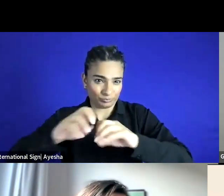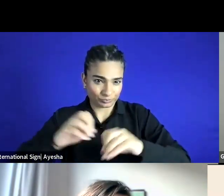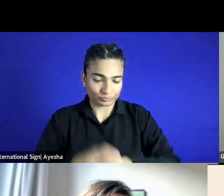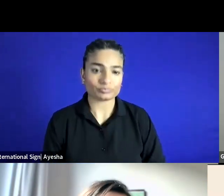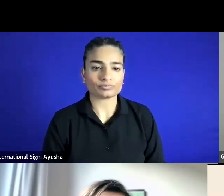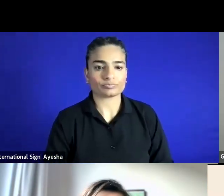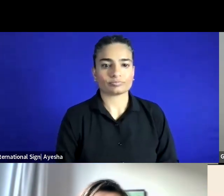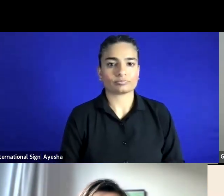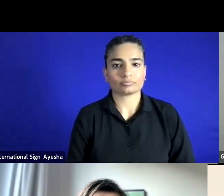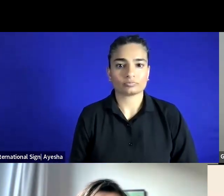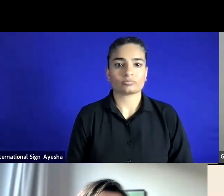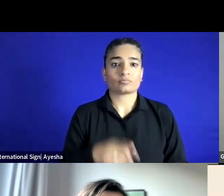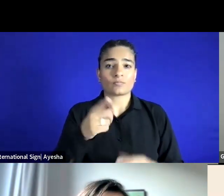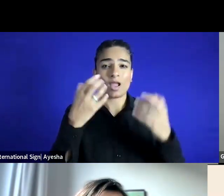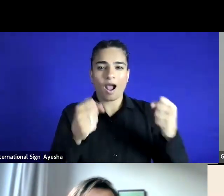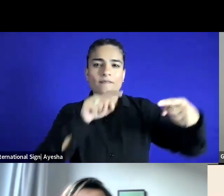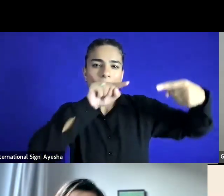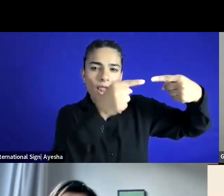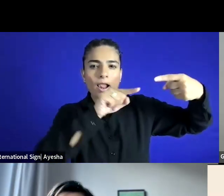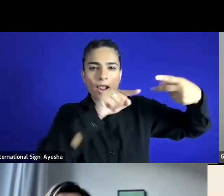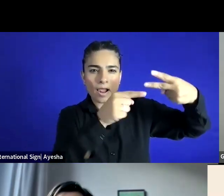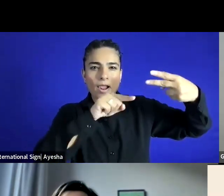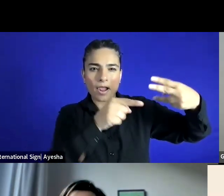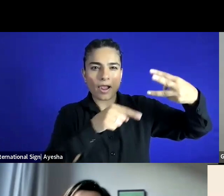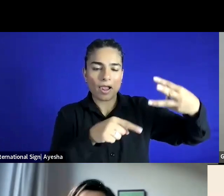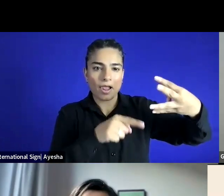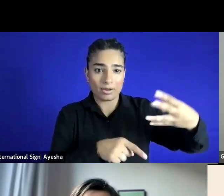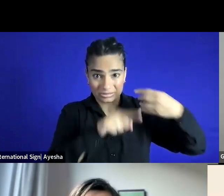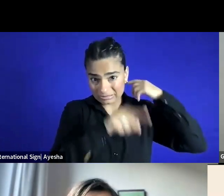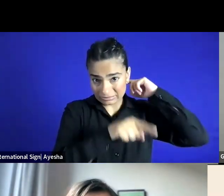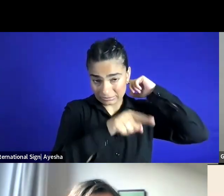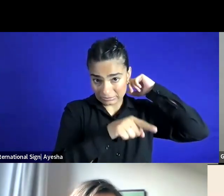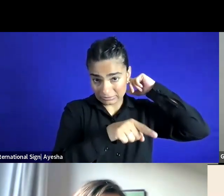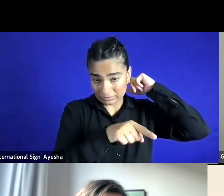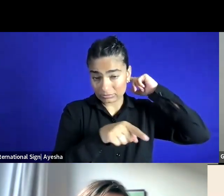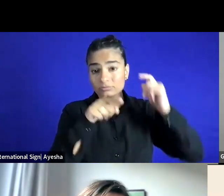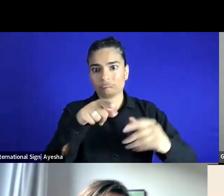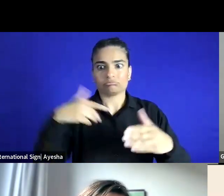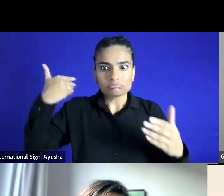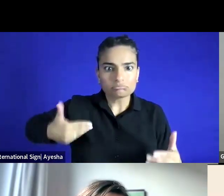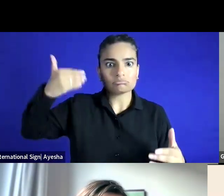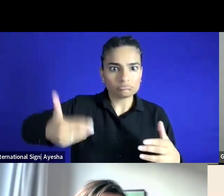but this is just to give you a guide of what's going to happen. So obviously once you pass immigration,